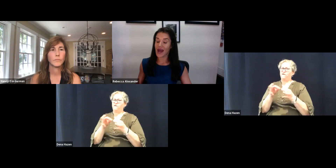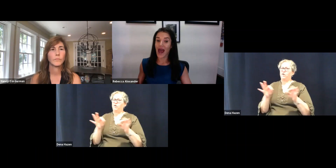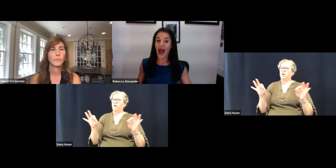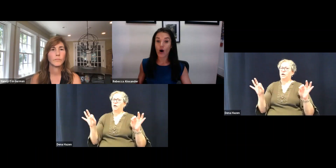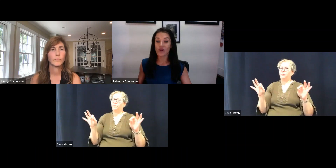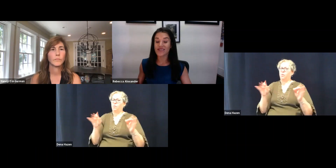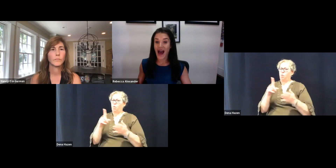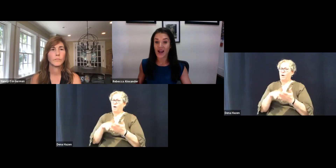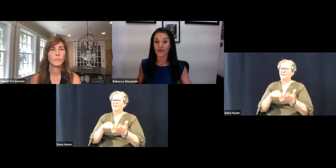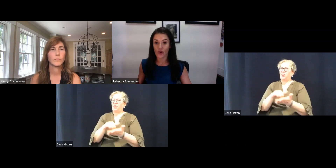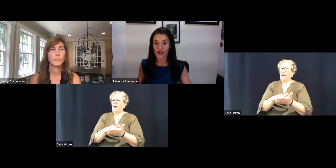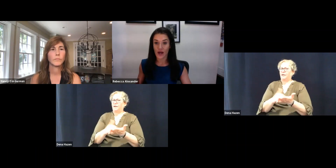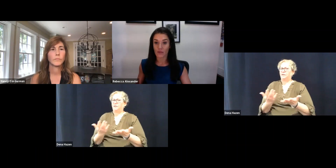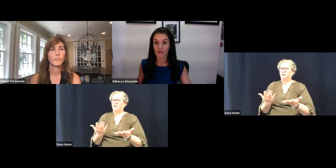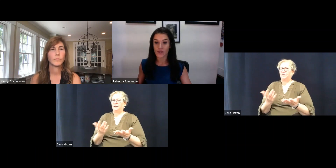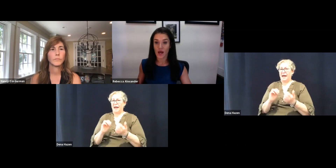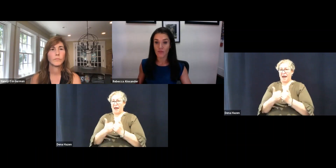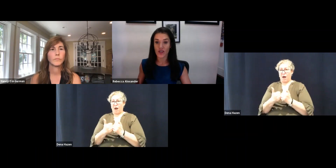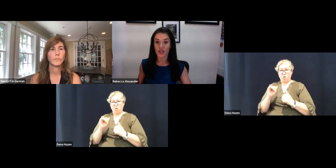And how is that freedom something